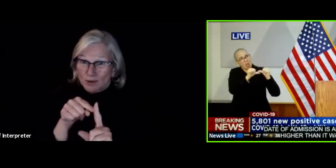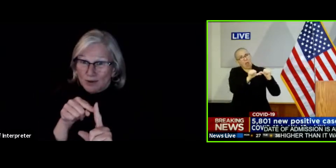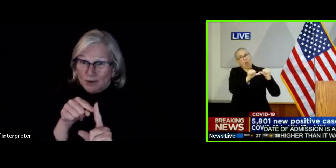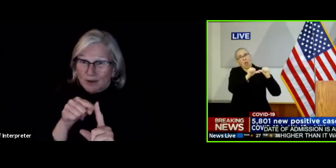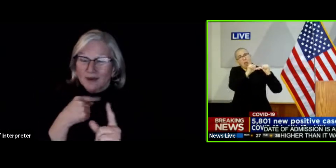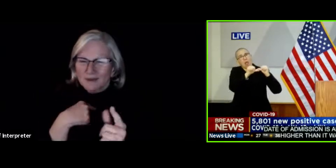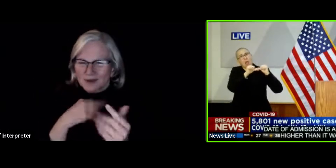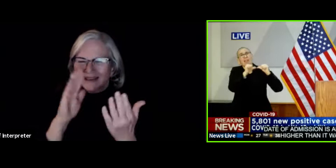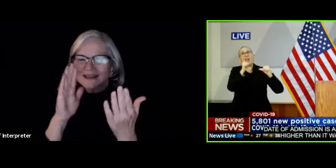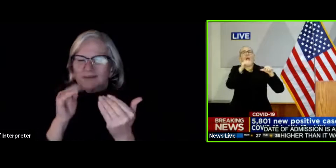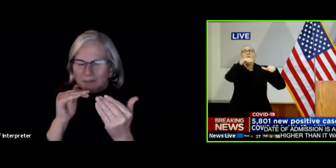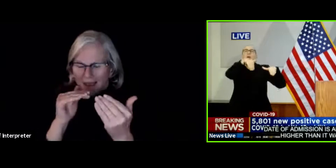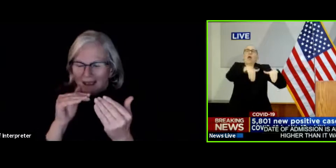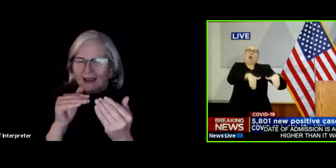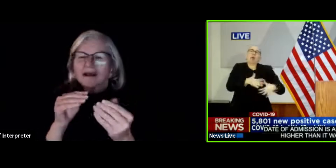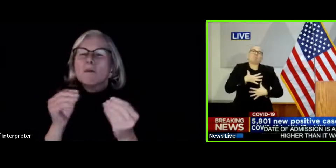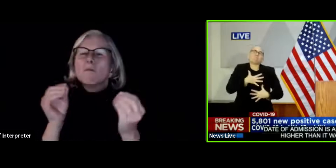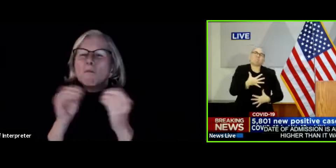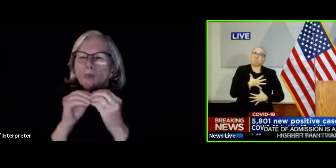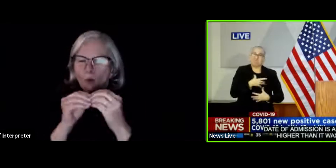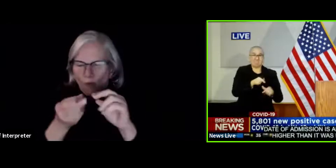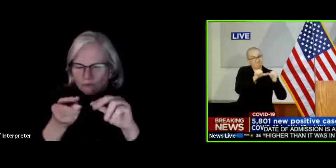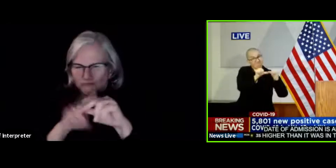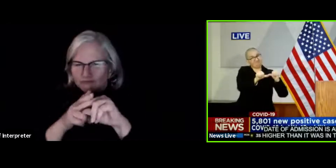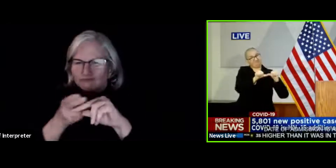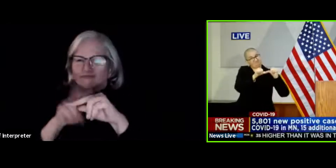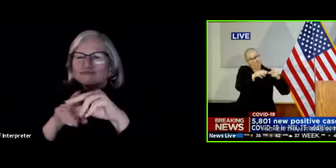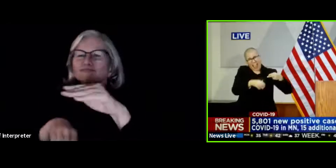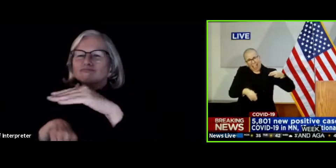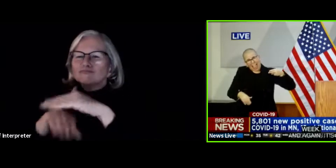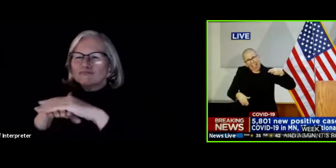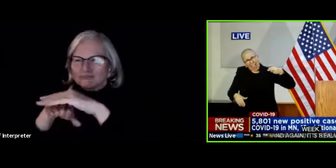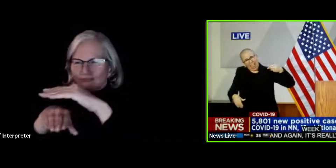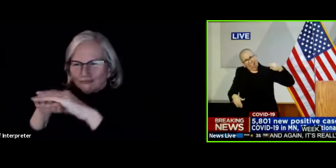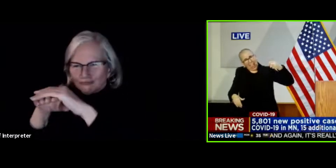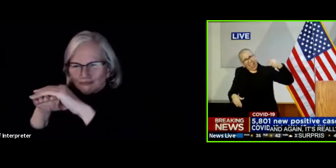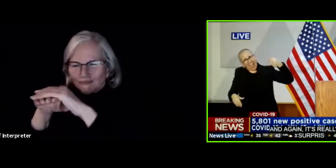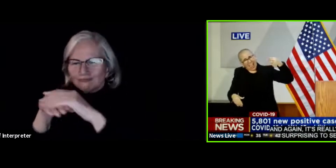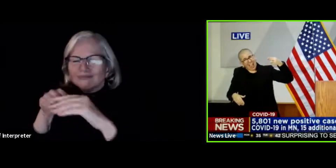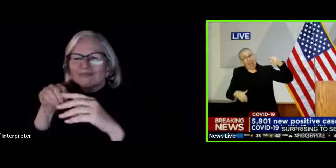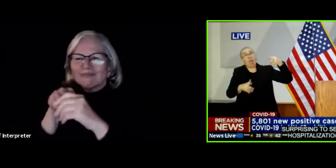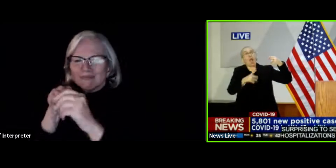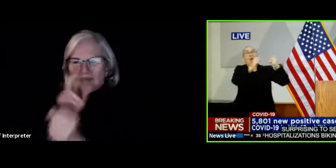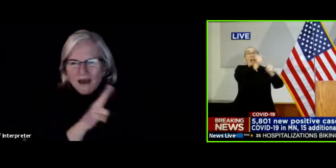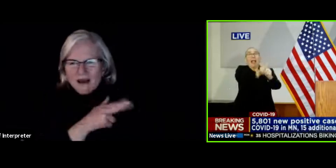THE SPIKE IN HOSPITALIZATIONS TYPICALLY TWO TO EVEN THREE WEEKS AFTER CASES INCREASE.